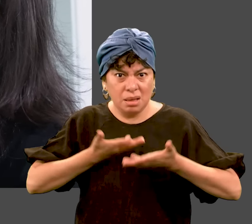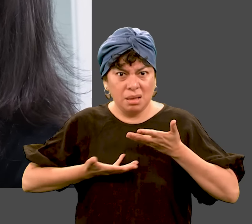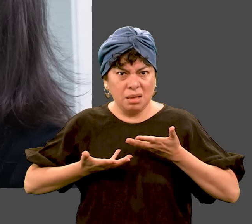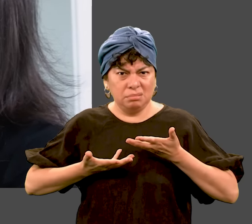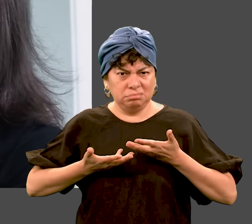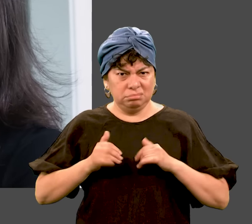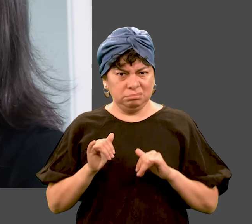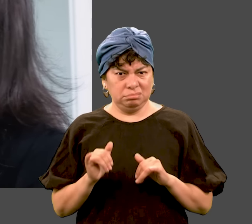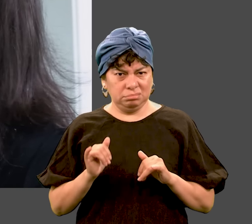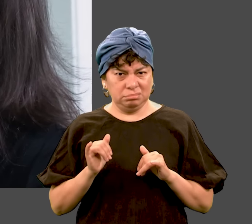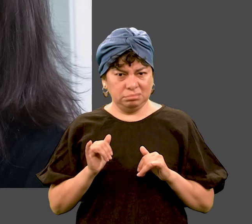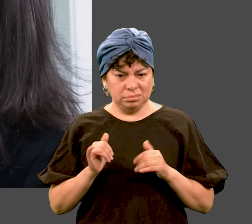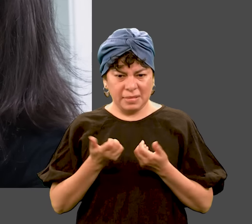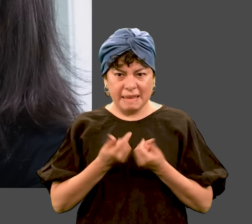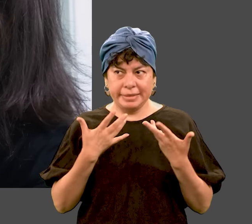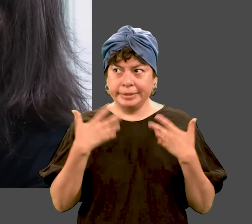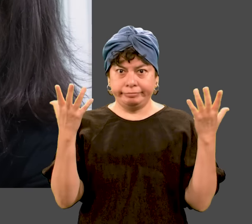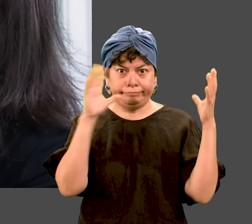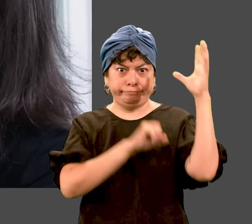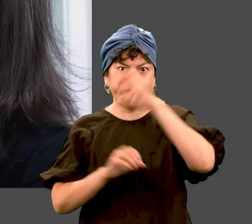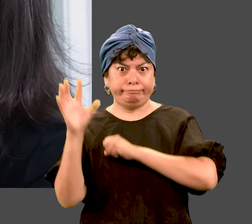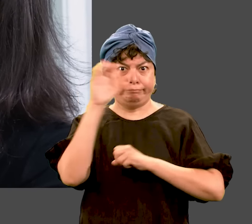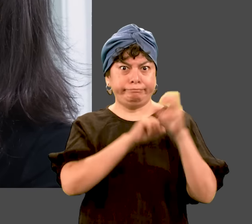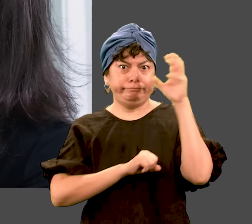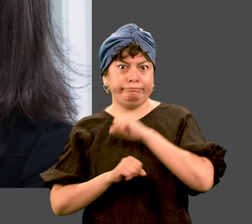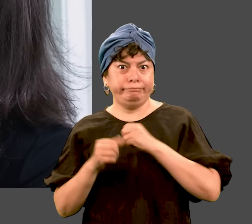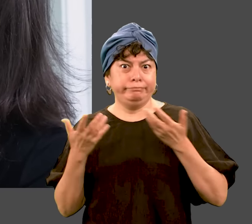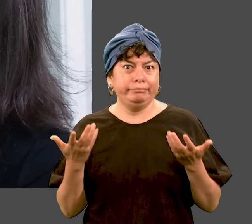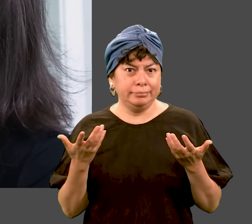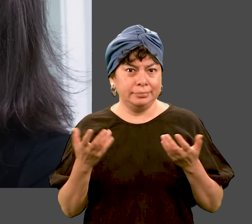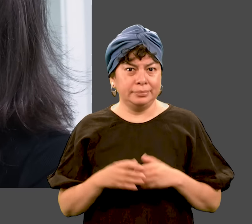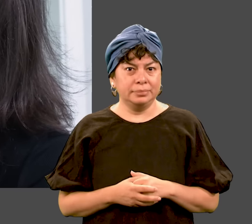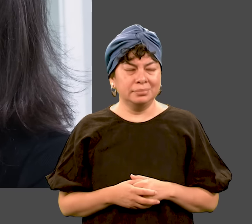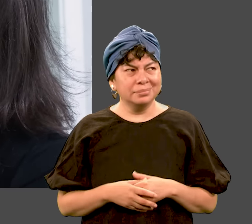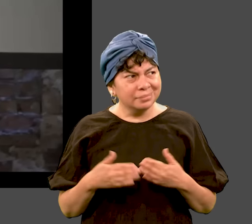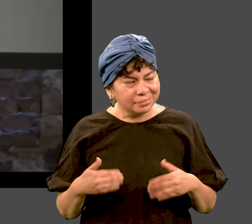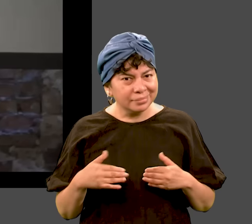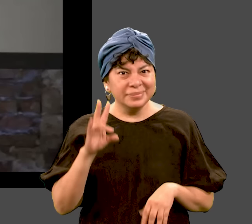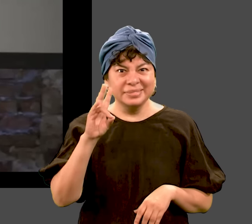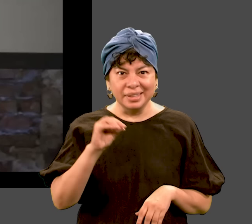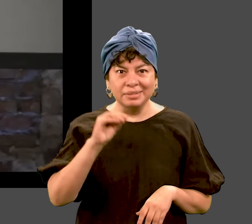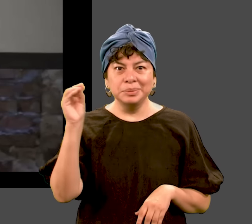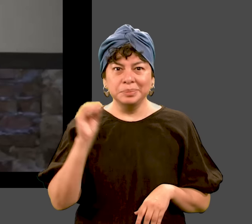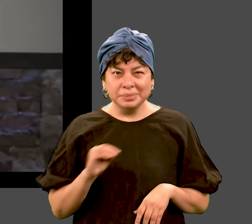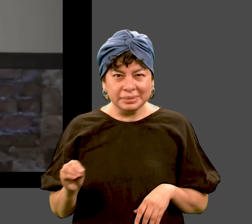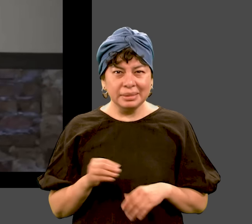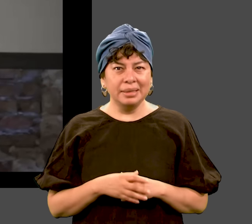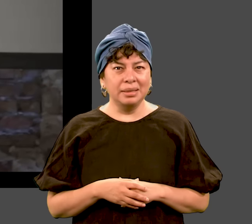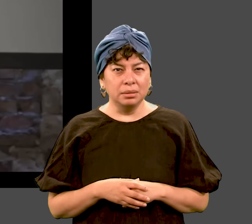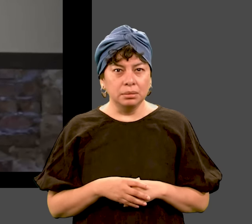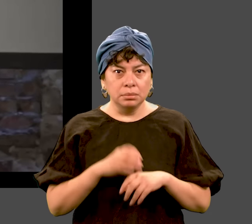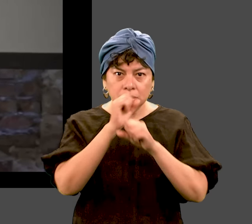with our bodies; everything is up in airspace. REBECCA (VO): 70 percent. Imagine receiving only one third